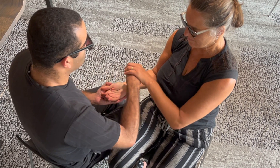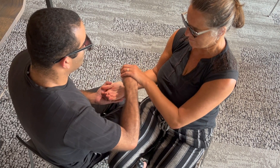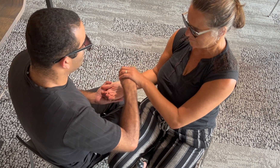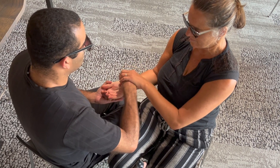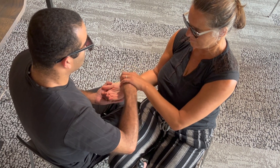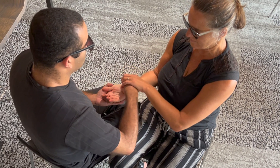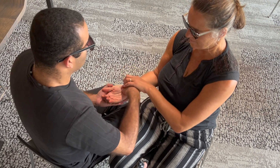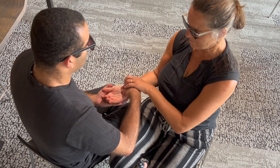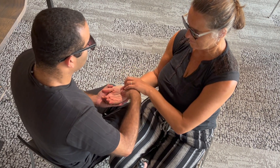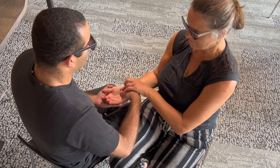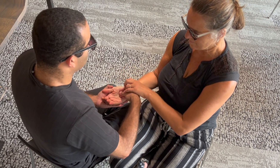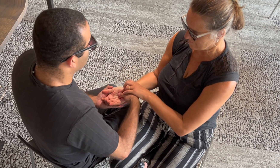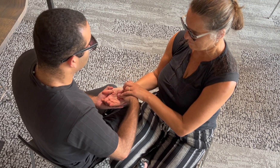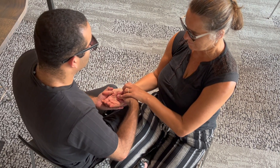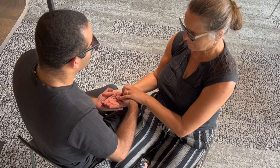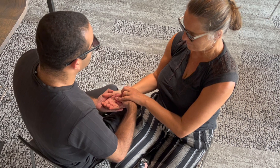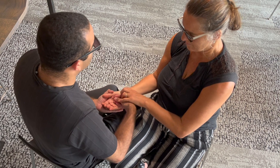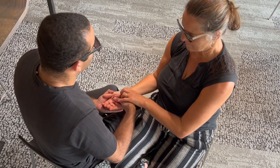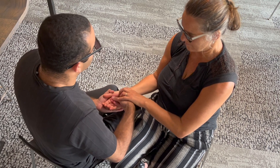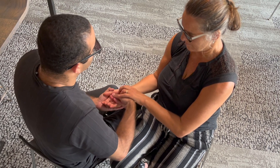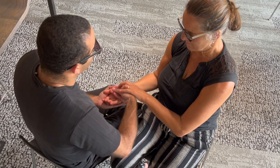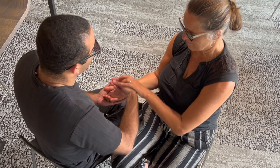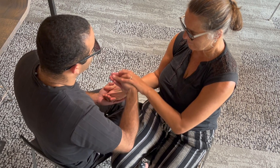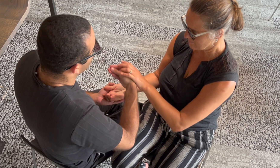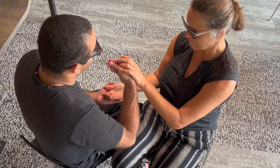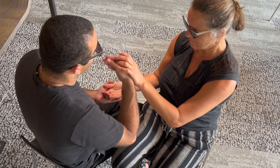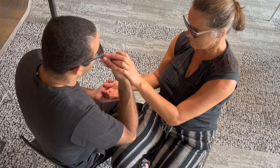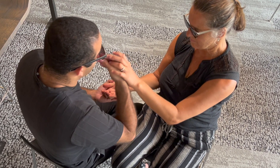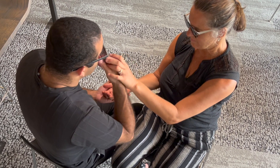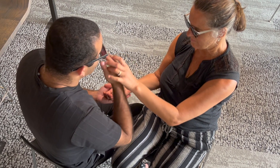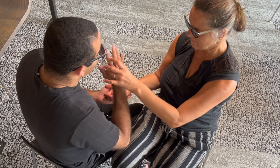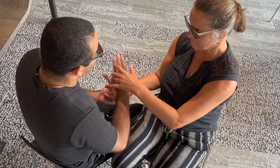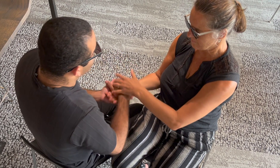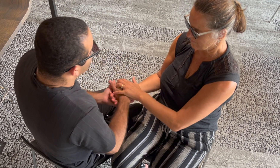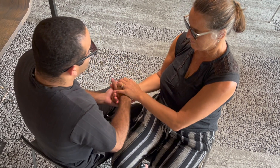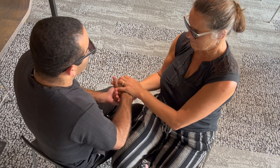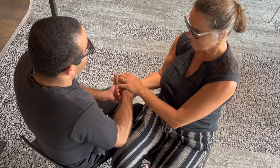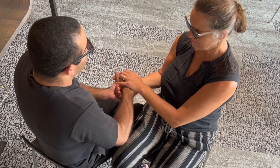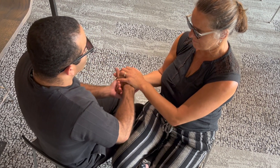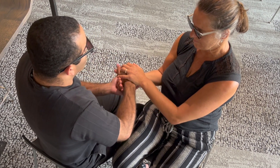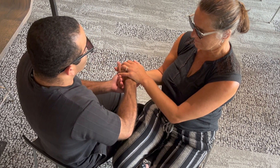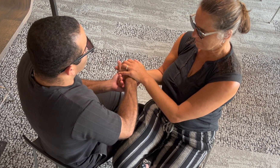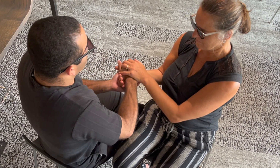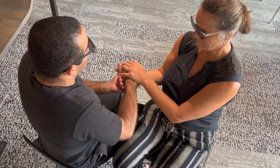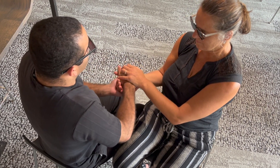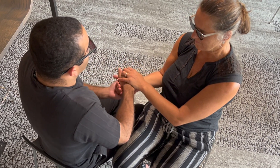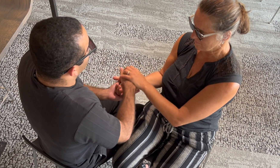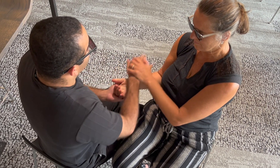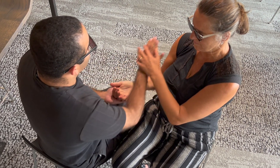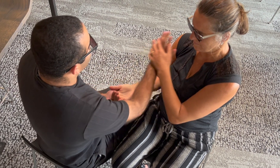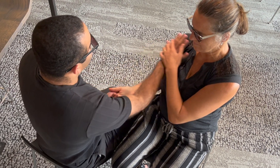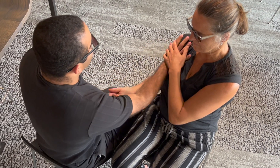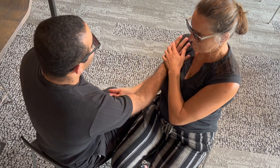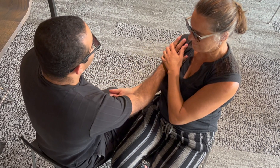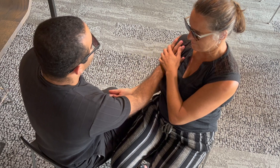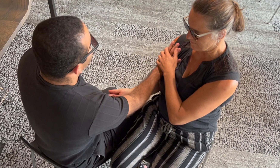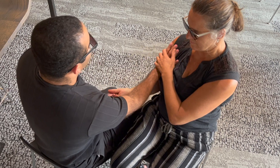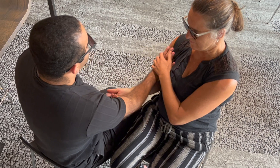Finally, I grab a chip, I scoop some up, and enjoy the amazing salsa.